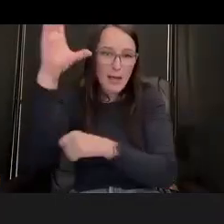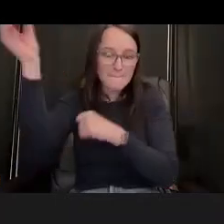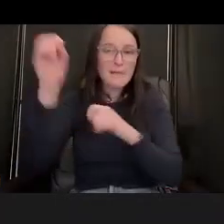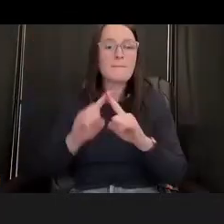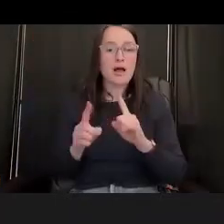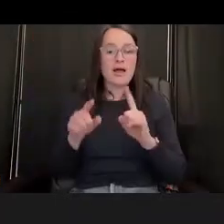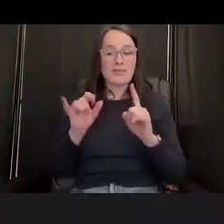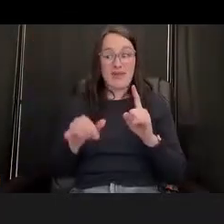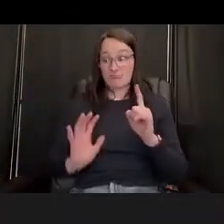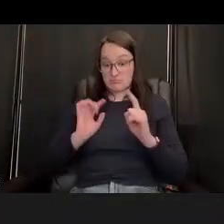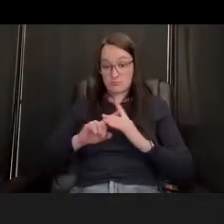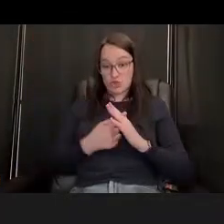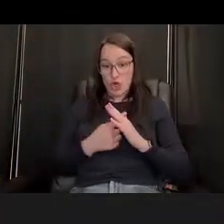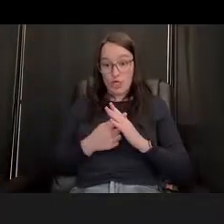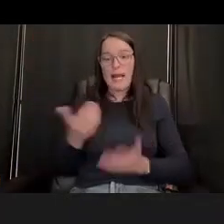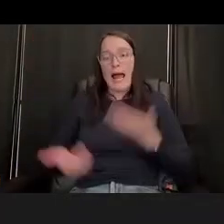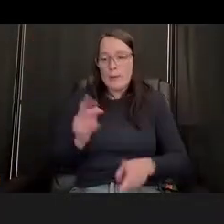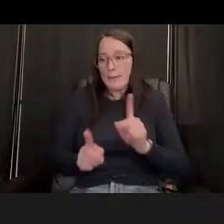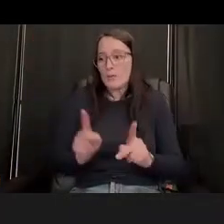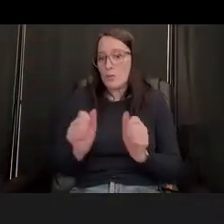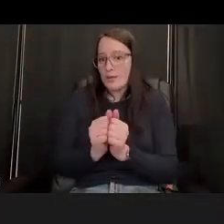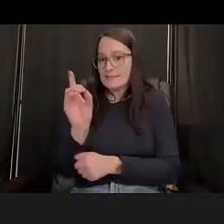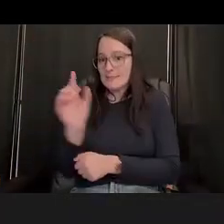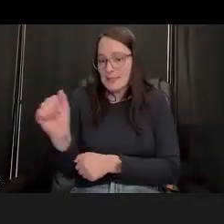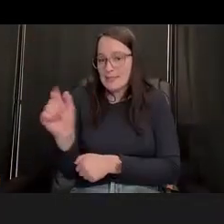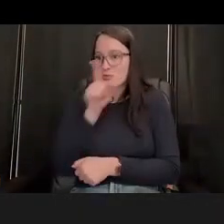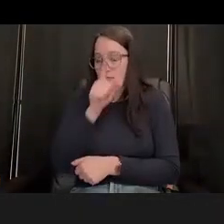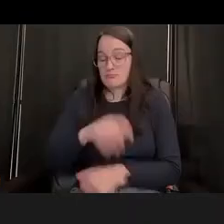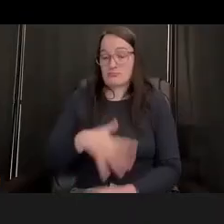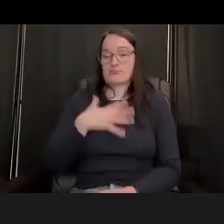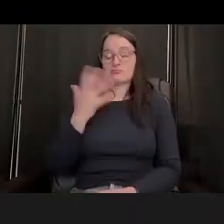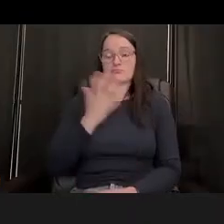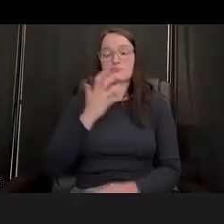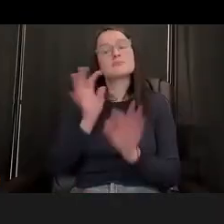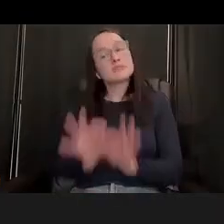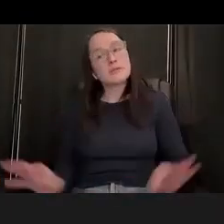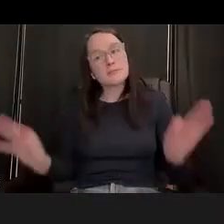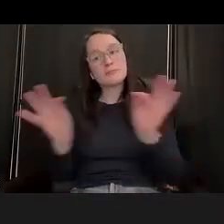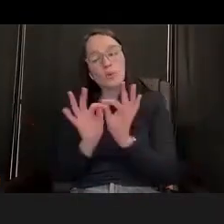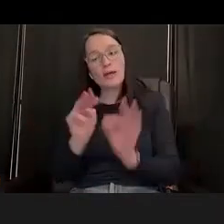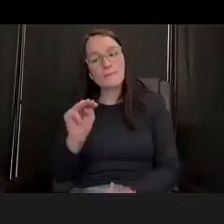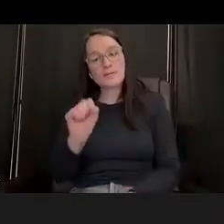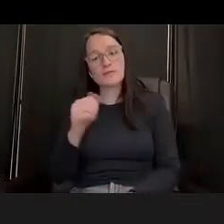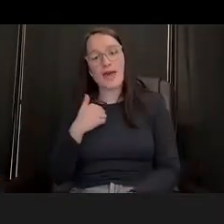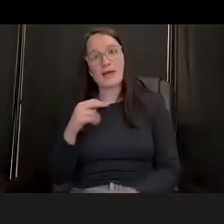disabilities. I think that's really an important uh viewpoint that they had in looking at it one